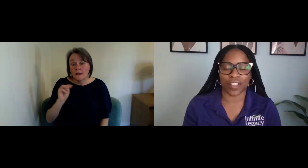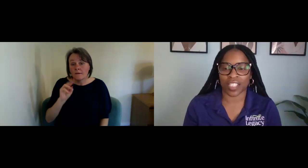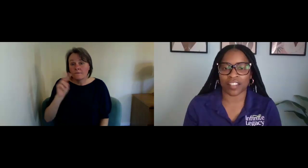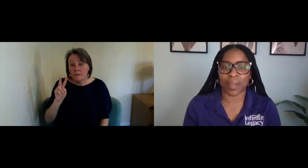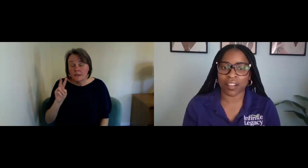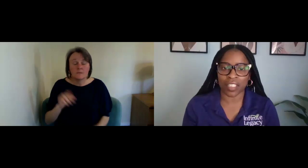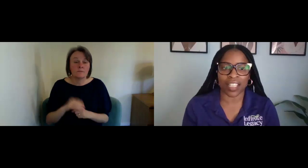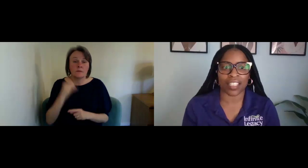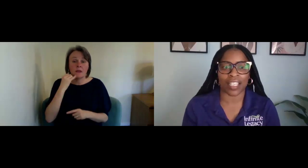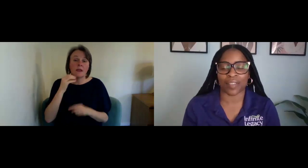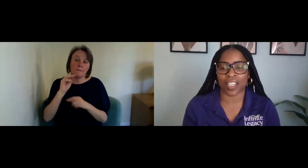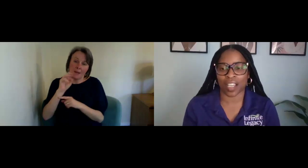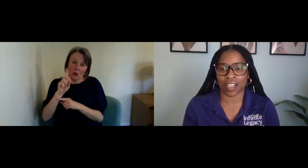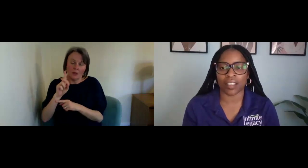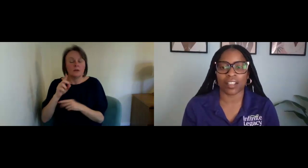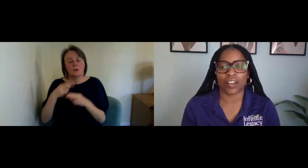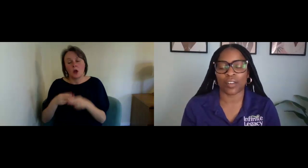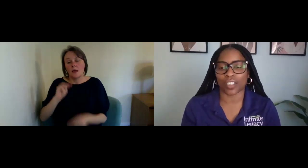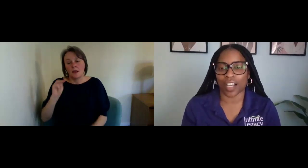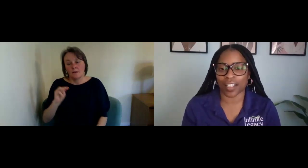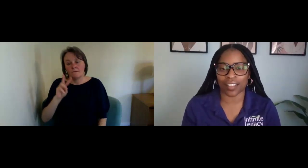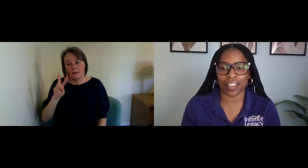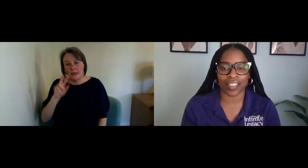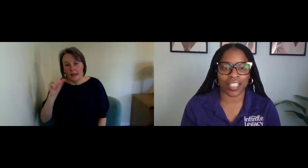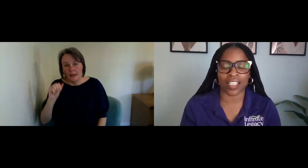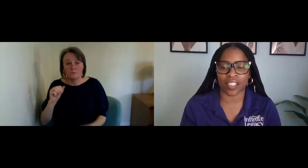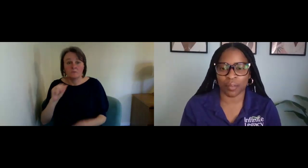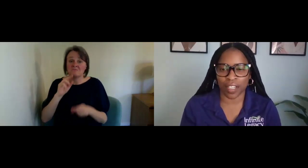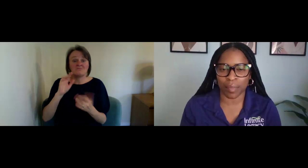in the state of Maryland at the MVA. Online is an easy way to